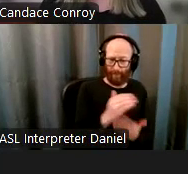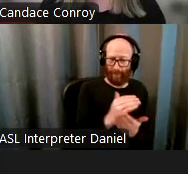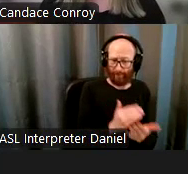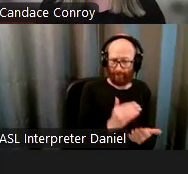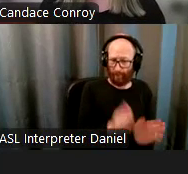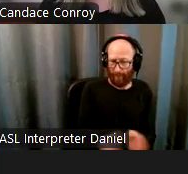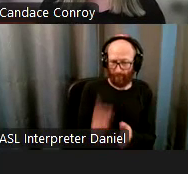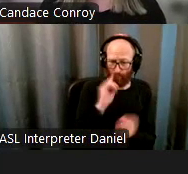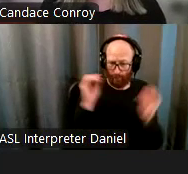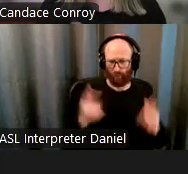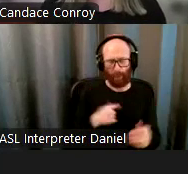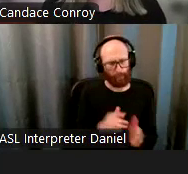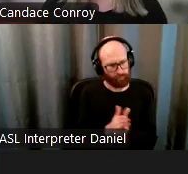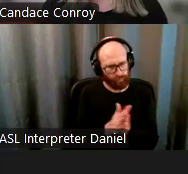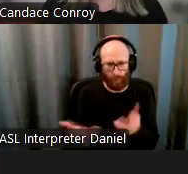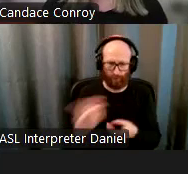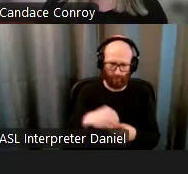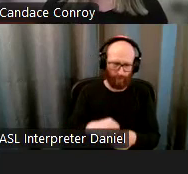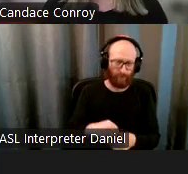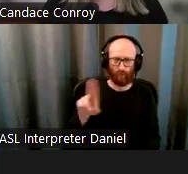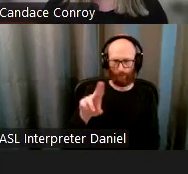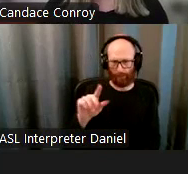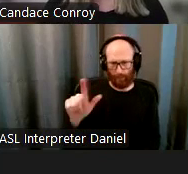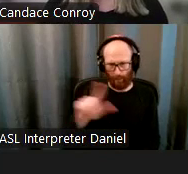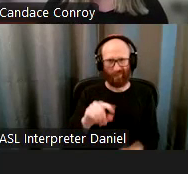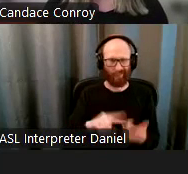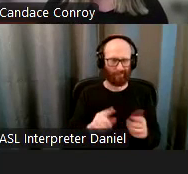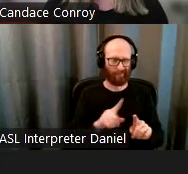Design for Learning and differentiation ideas throughout all of our content,